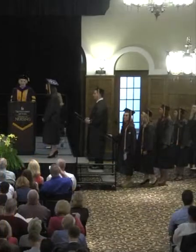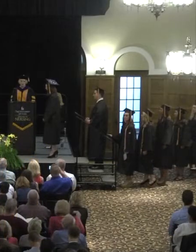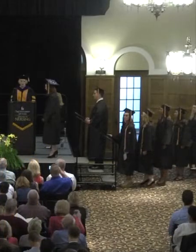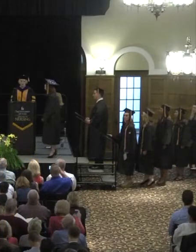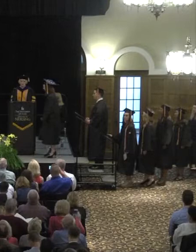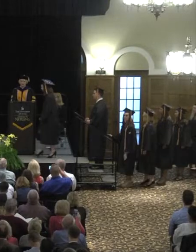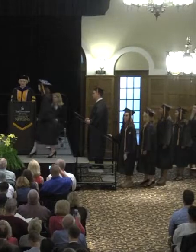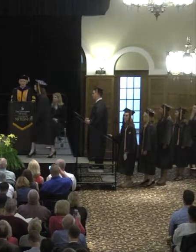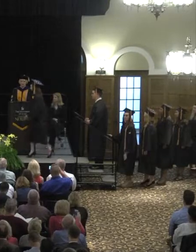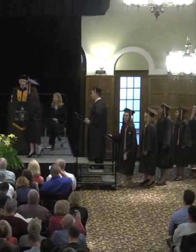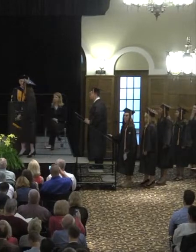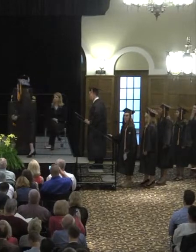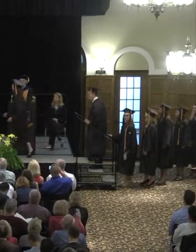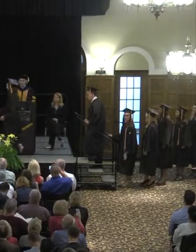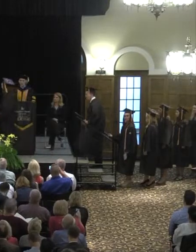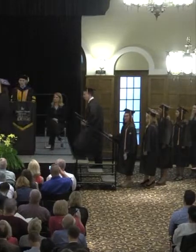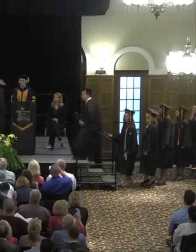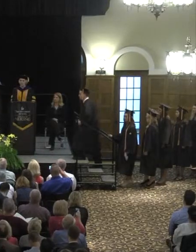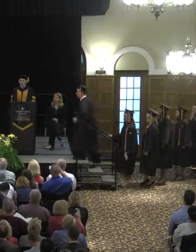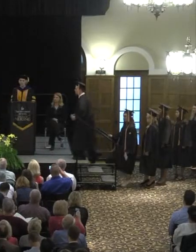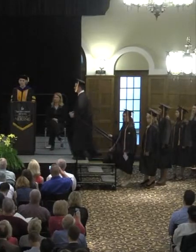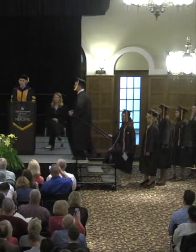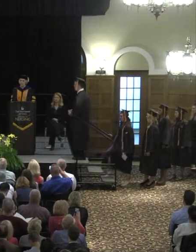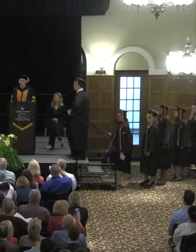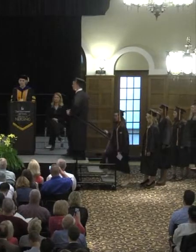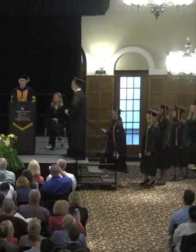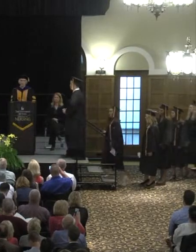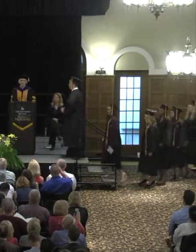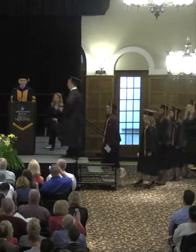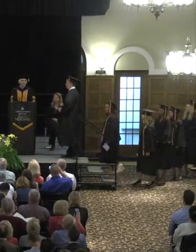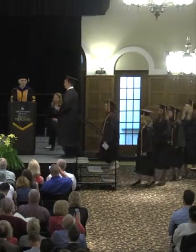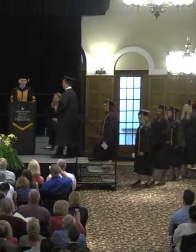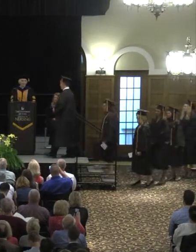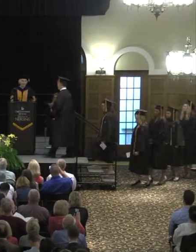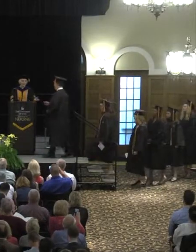Laura Hojnacki, BSN, Bachelor of Science in Nursing.